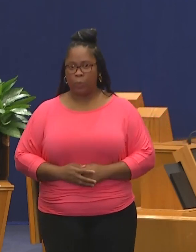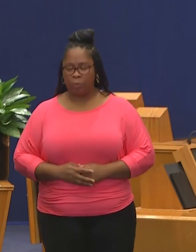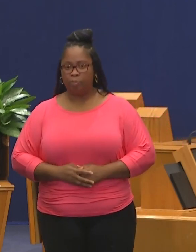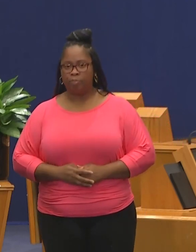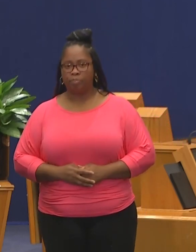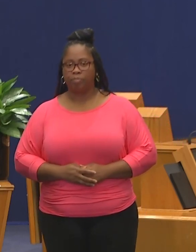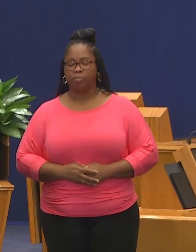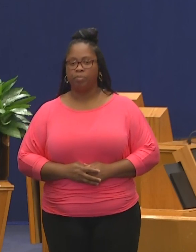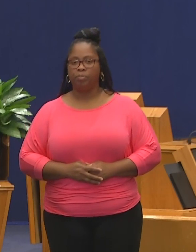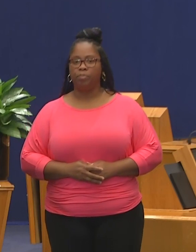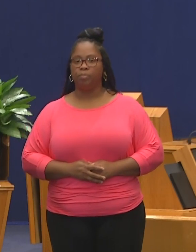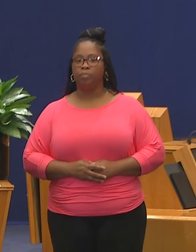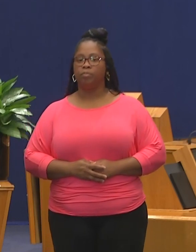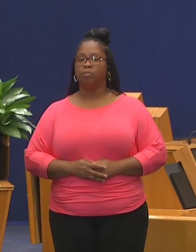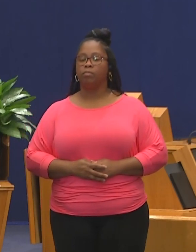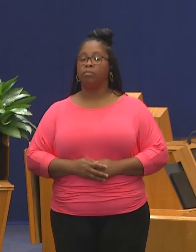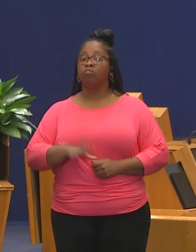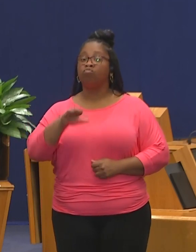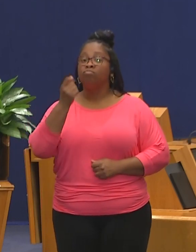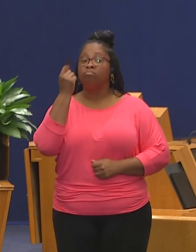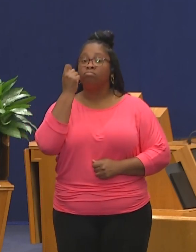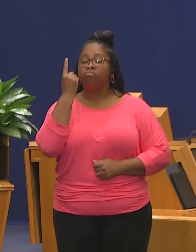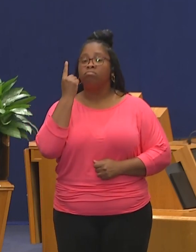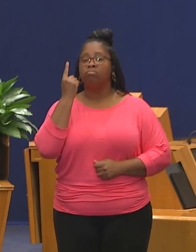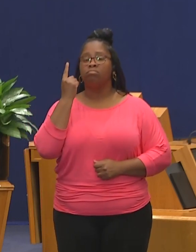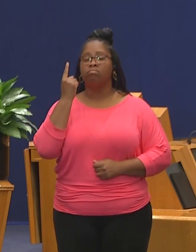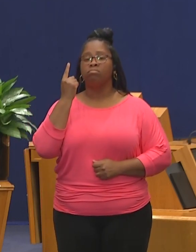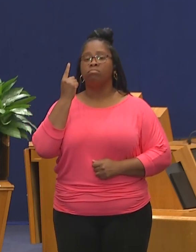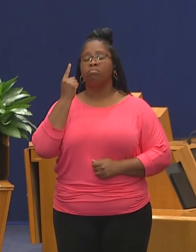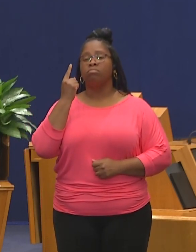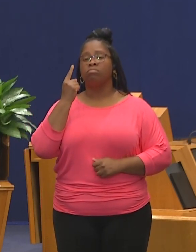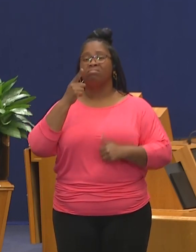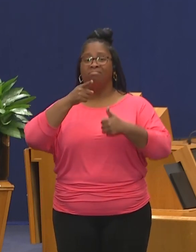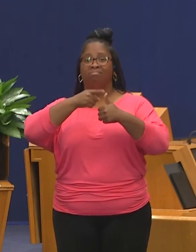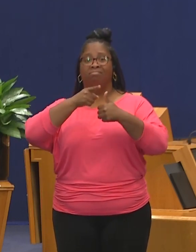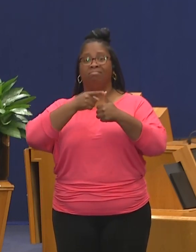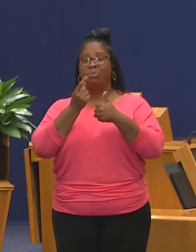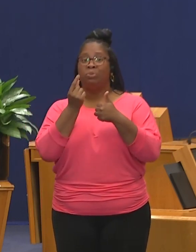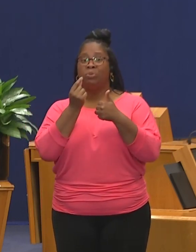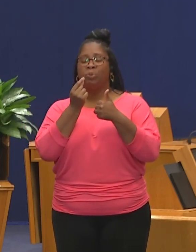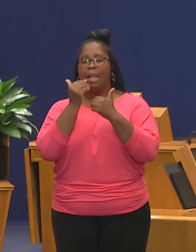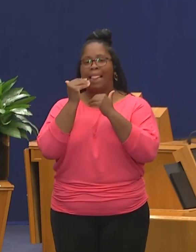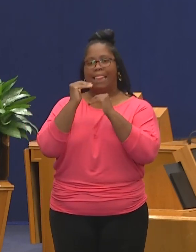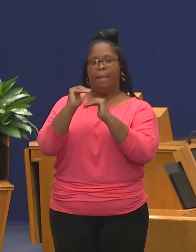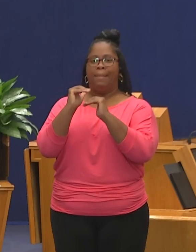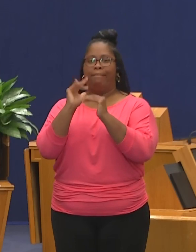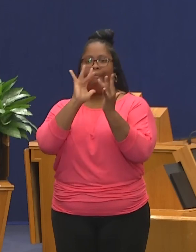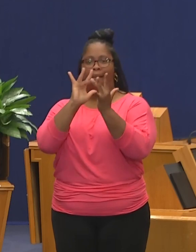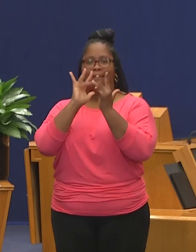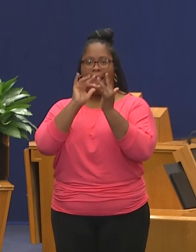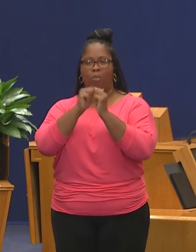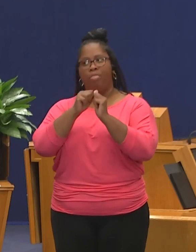INSTRUCTIONS FOR YOU. AND, AGAIN, WE ASK THAT THE